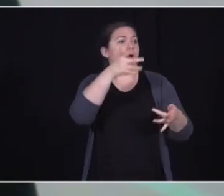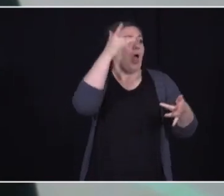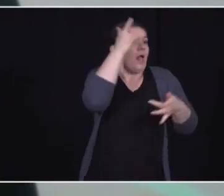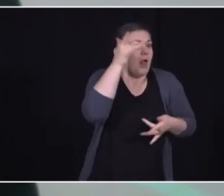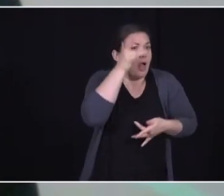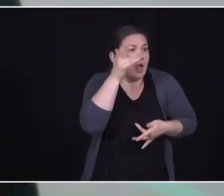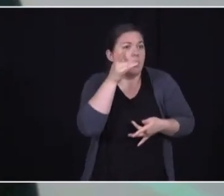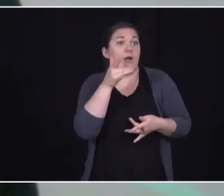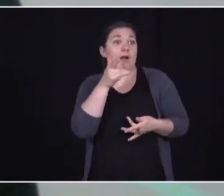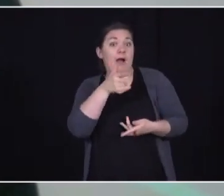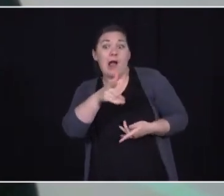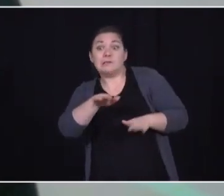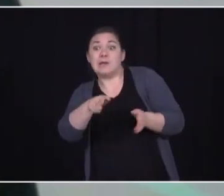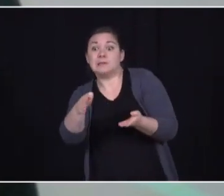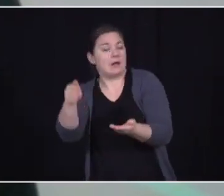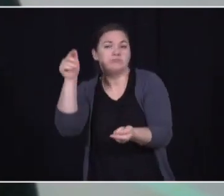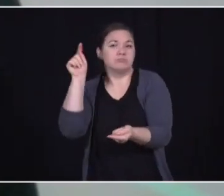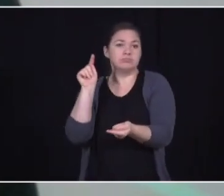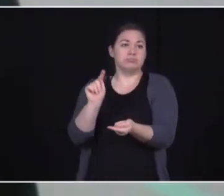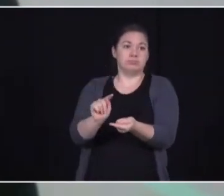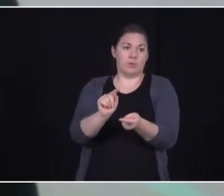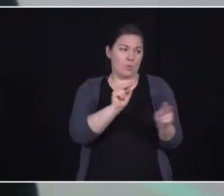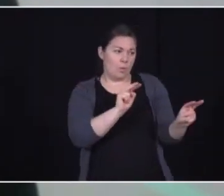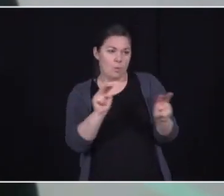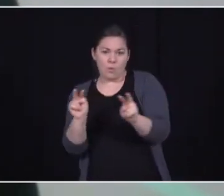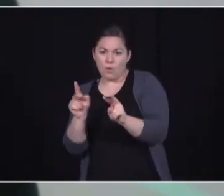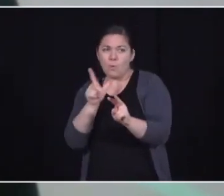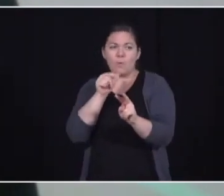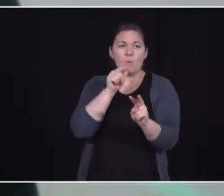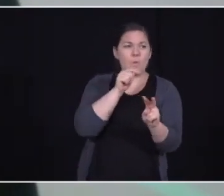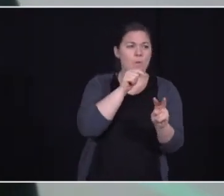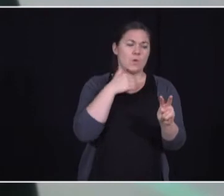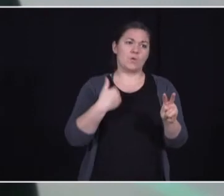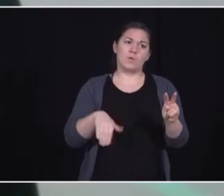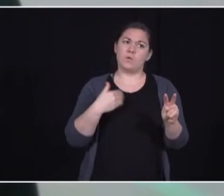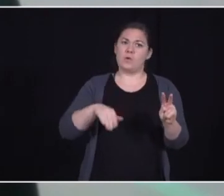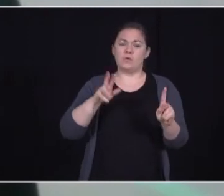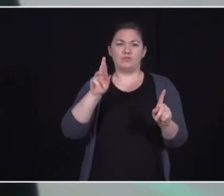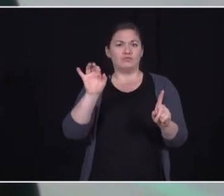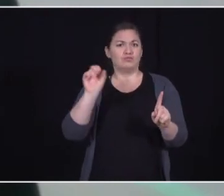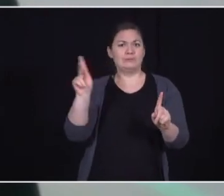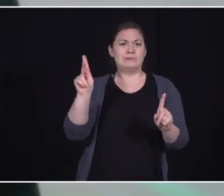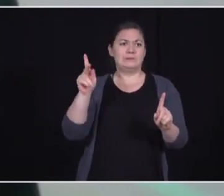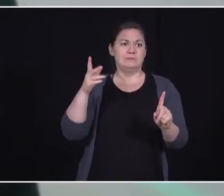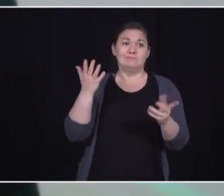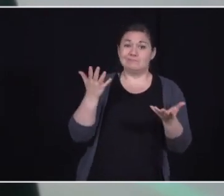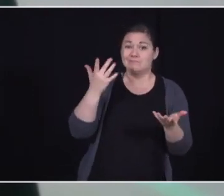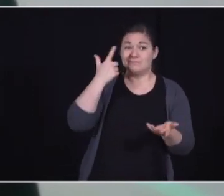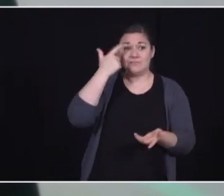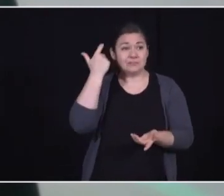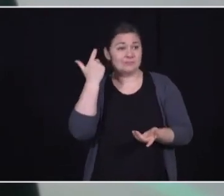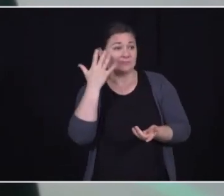illness and death related to COVID-19, and particularly protect those at greatest risk of serious illness and death due to biological,